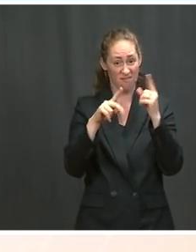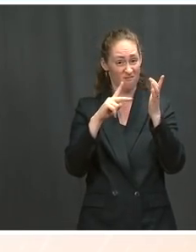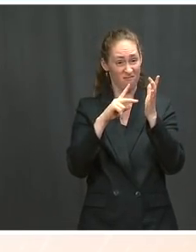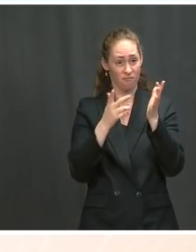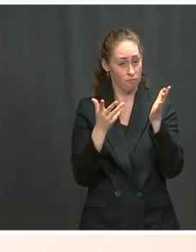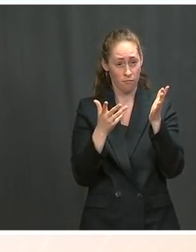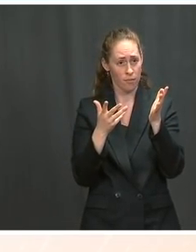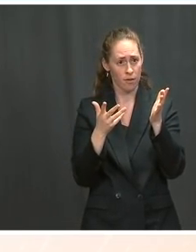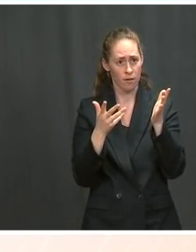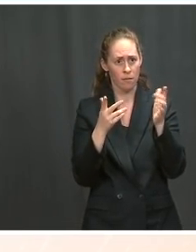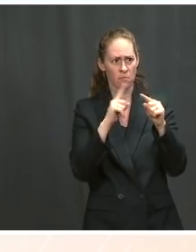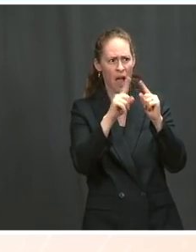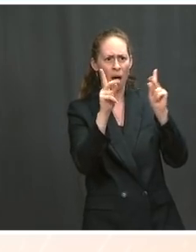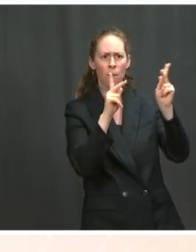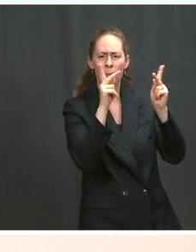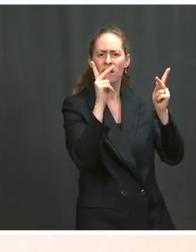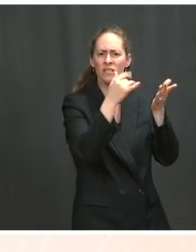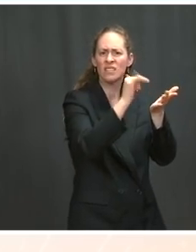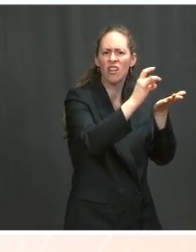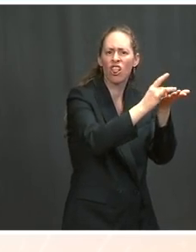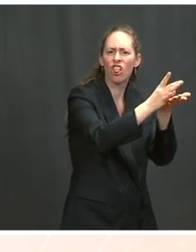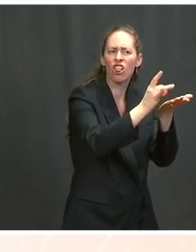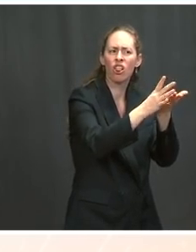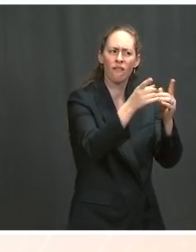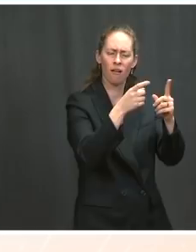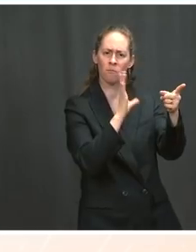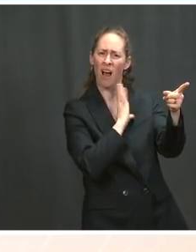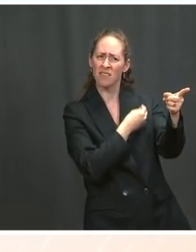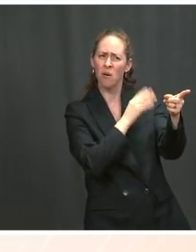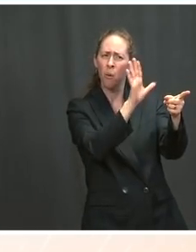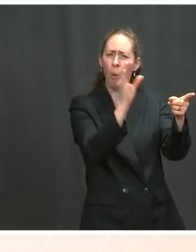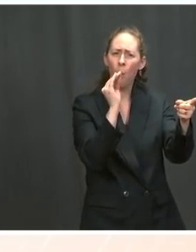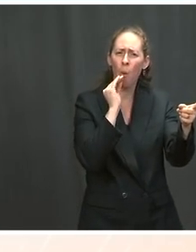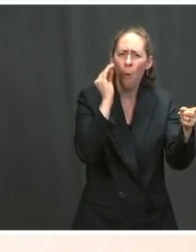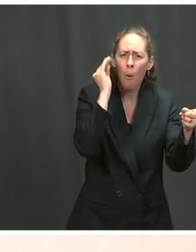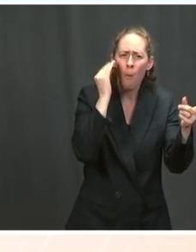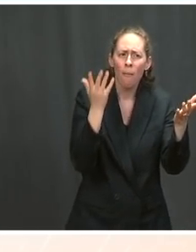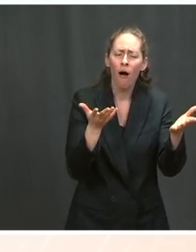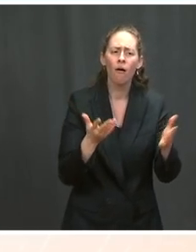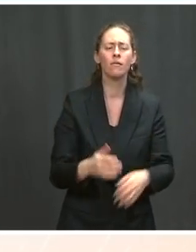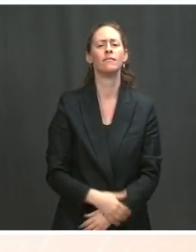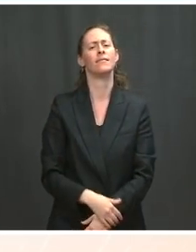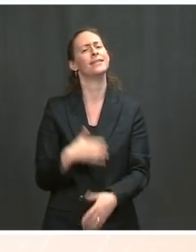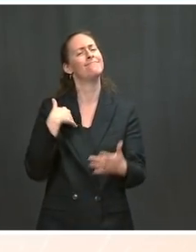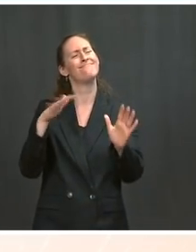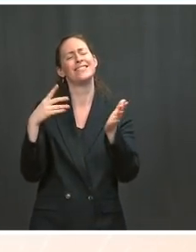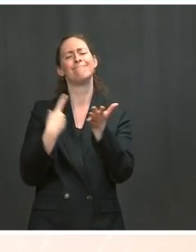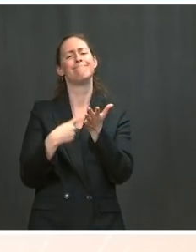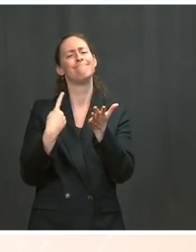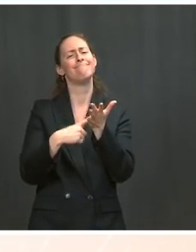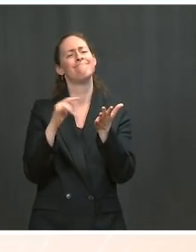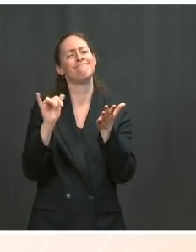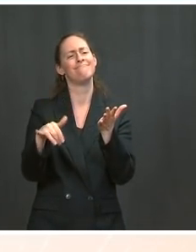Ms. Psaki: We have spoken to that in our readouts. And, certainly, our National Security Advisor has raised, and we have raised at many levels,